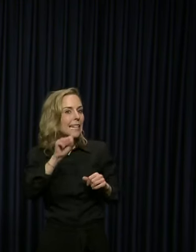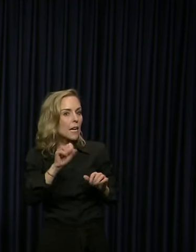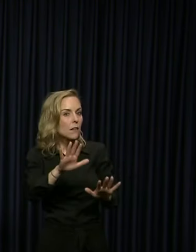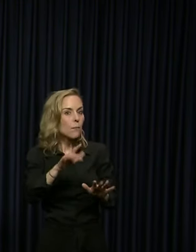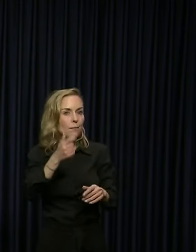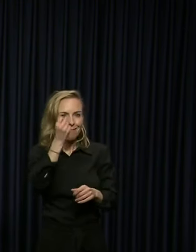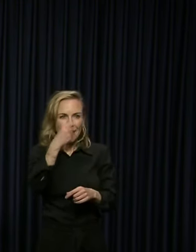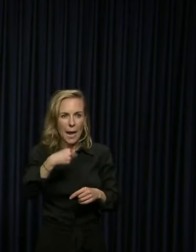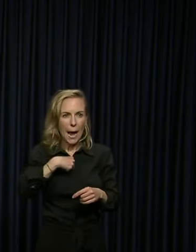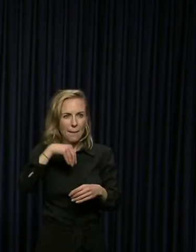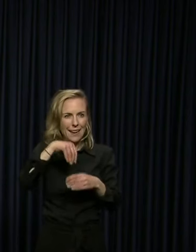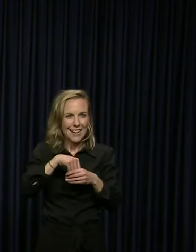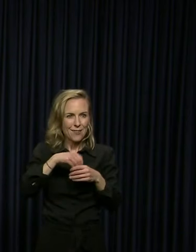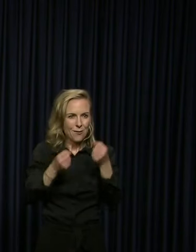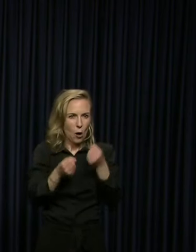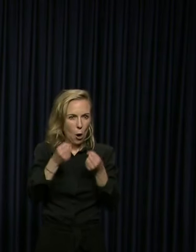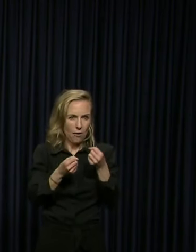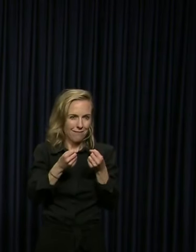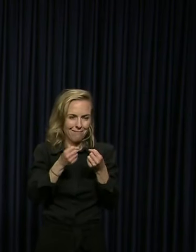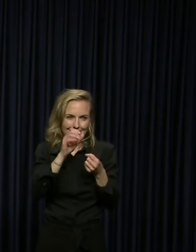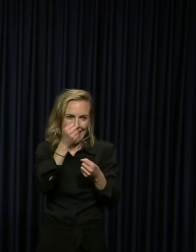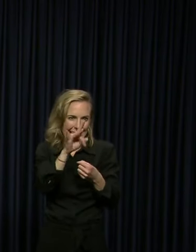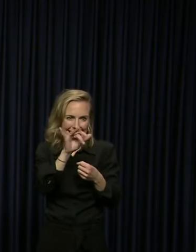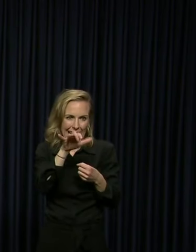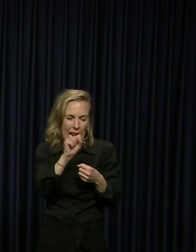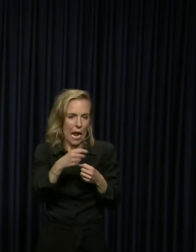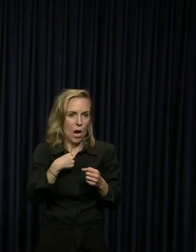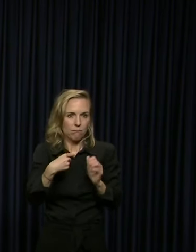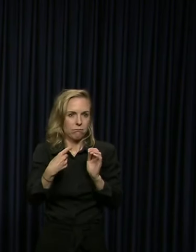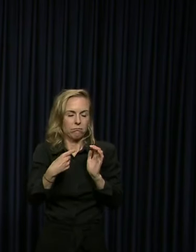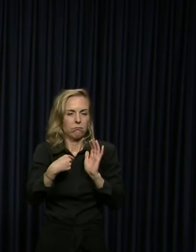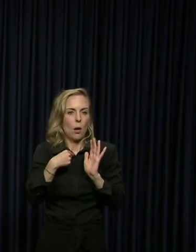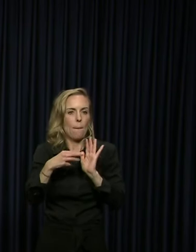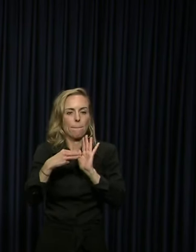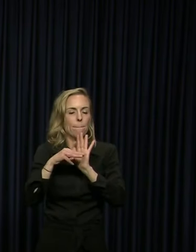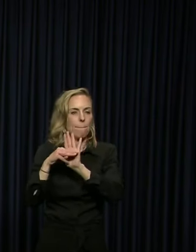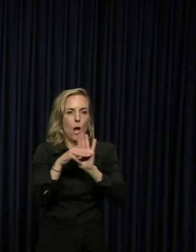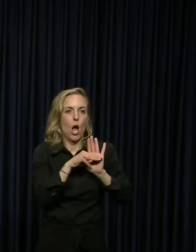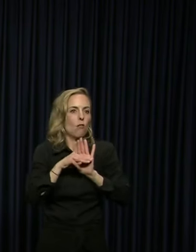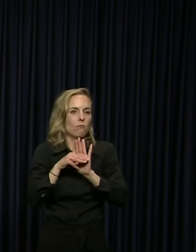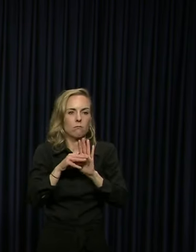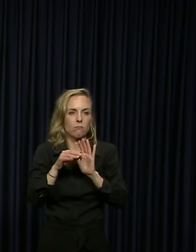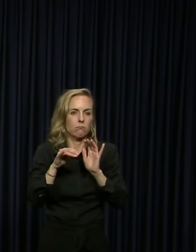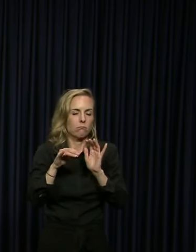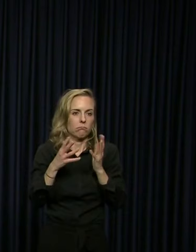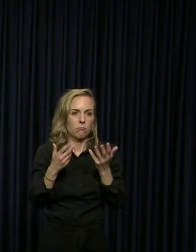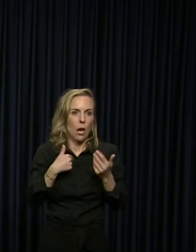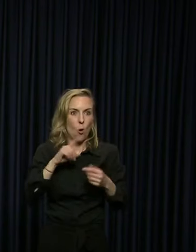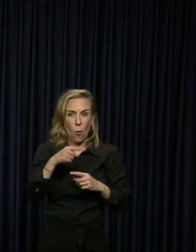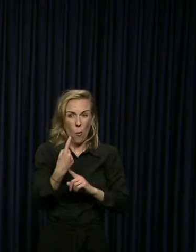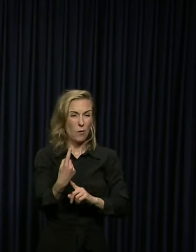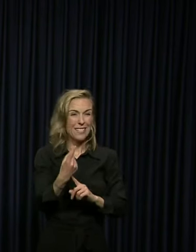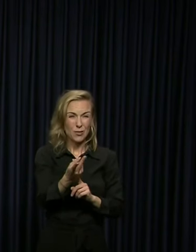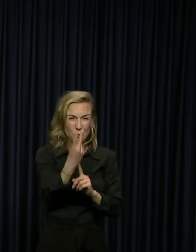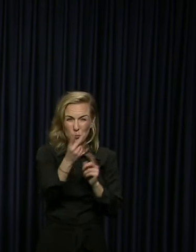SO THE QUESTION IS A LITTLE MORE DETAIL ON MY STATEMENT THAT